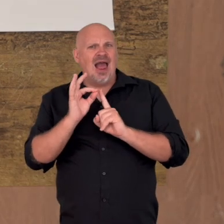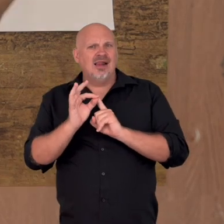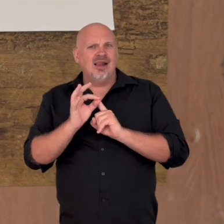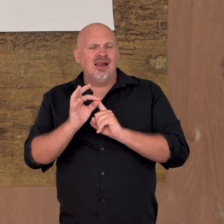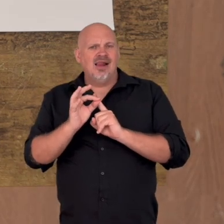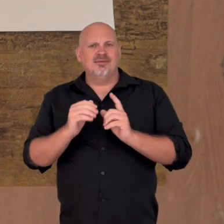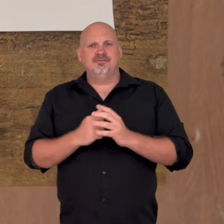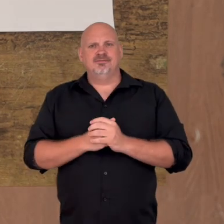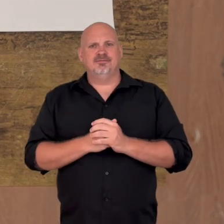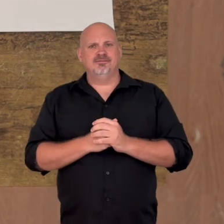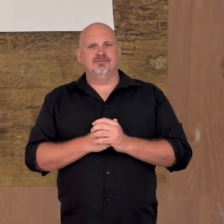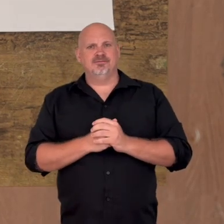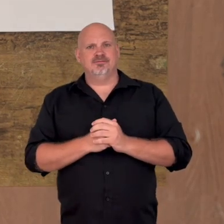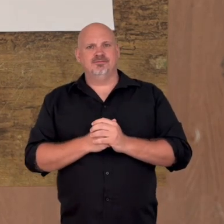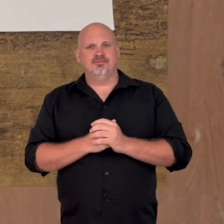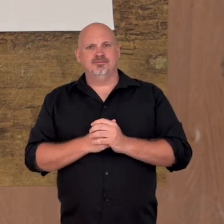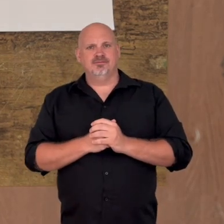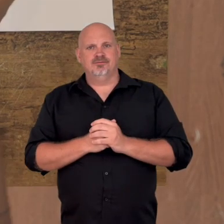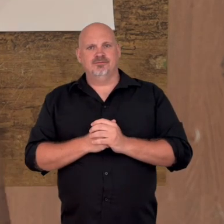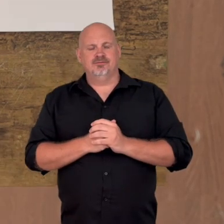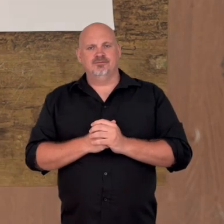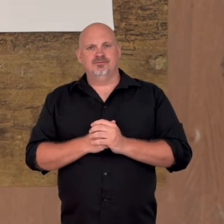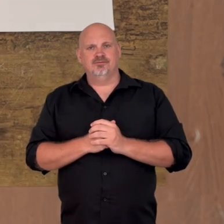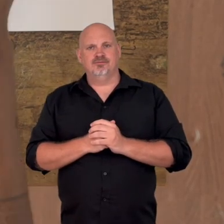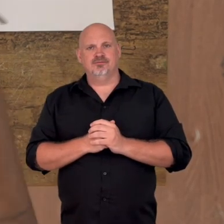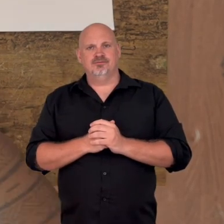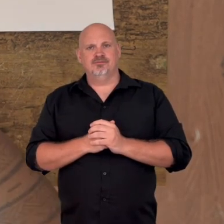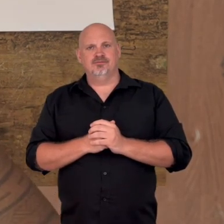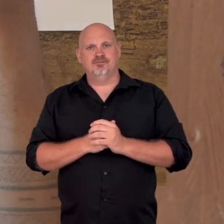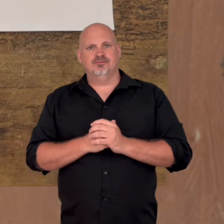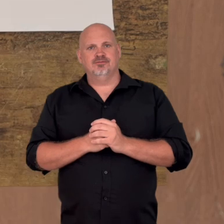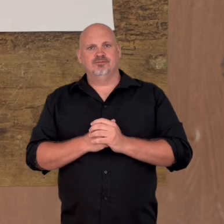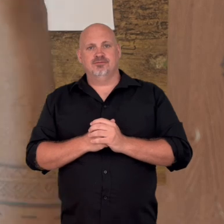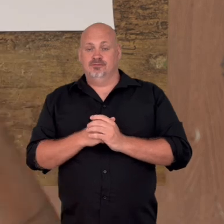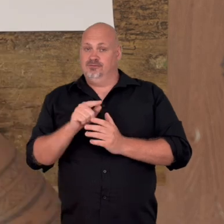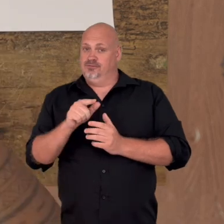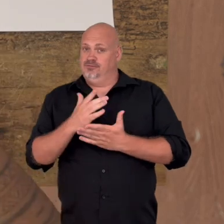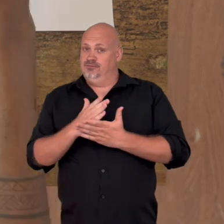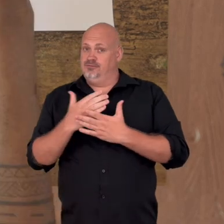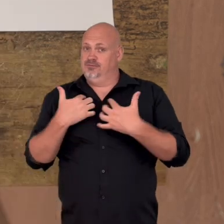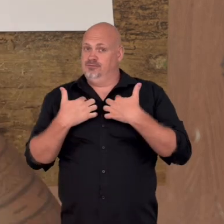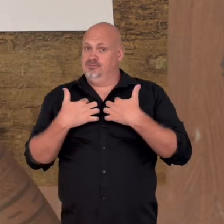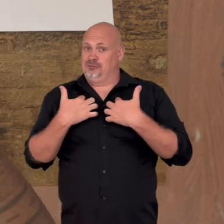which is another interesting exciting part of this tutorial